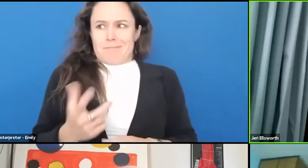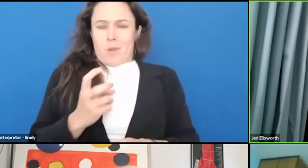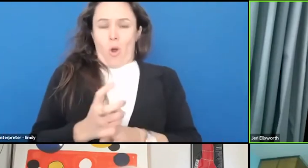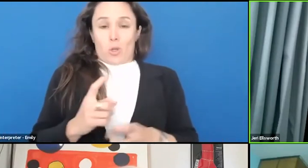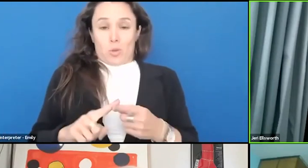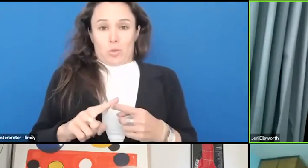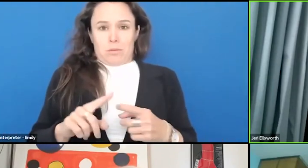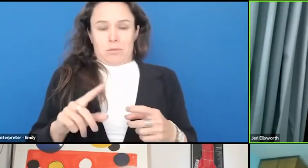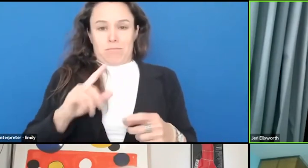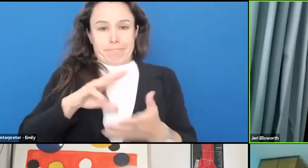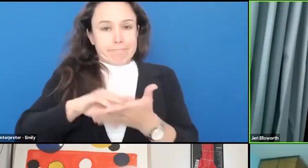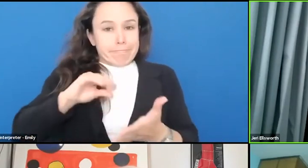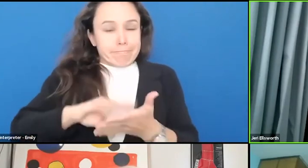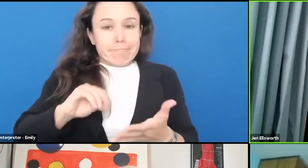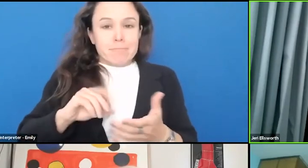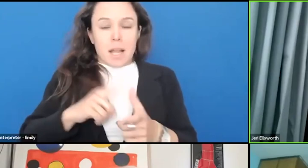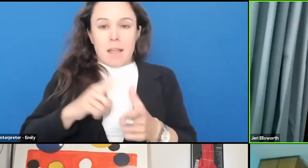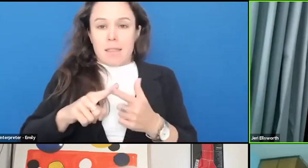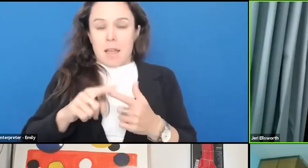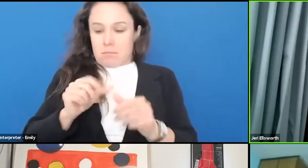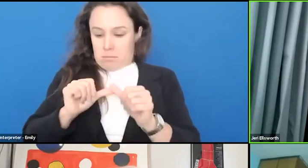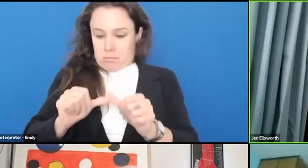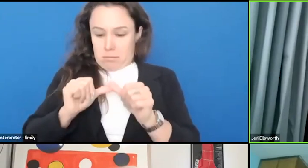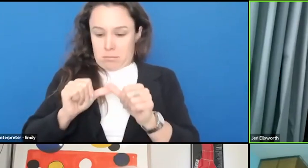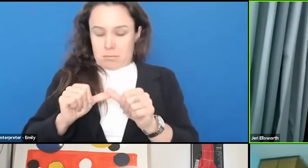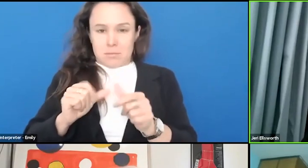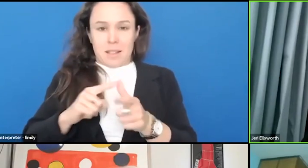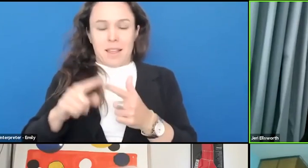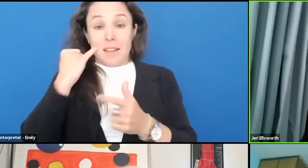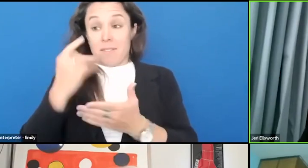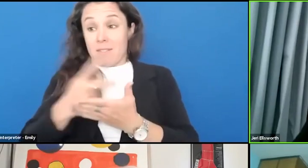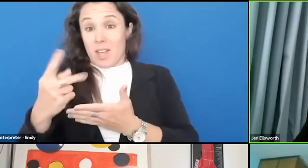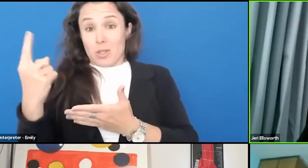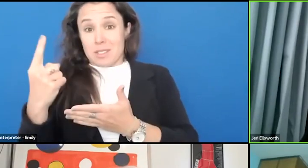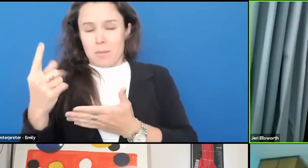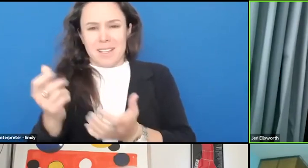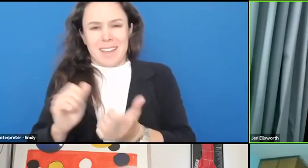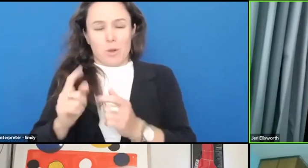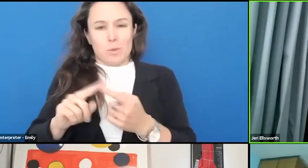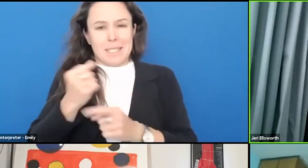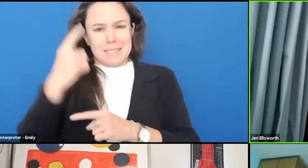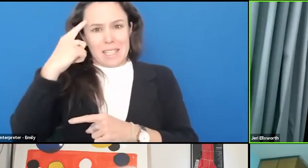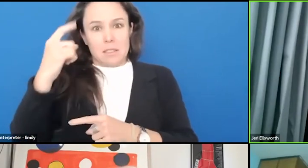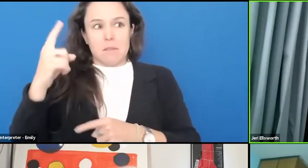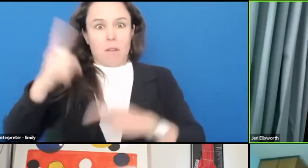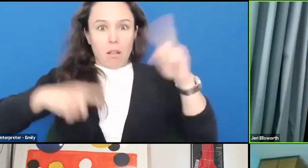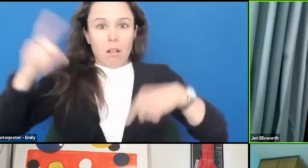and keep it consistent, and have these failure modes that make sense, and so yeah.